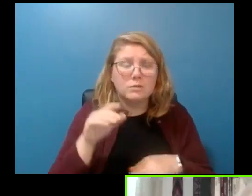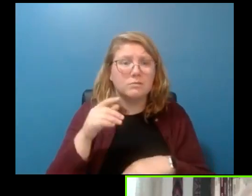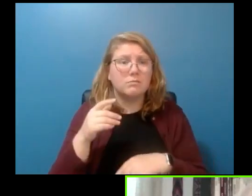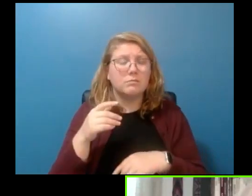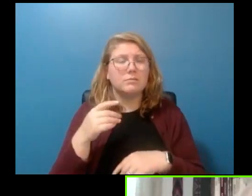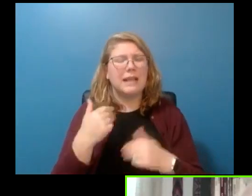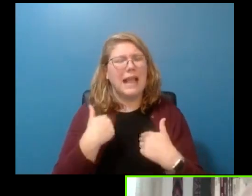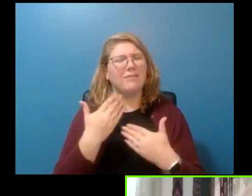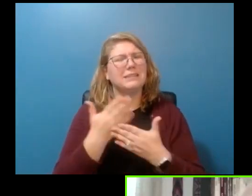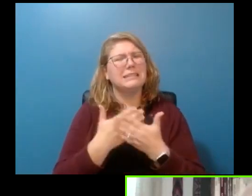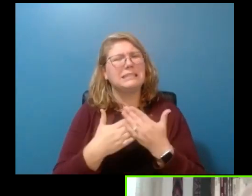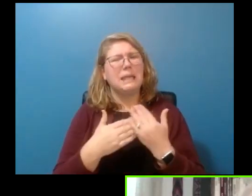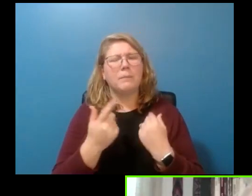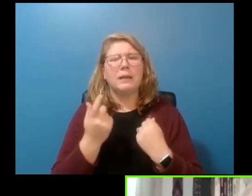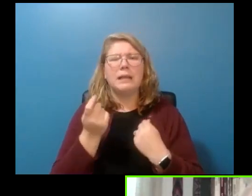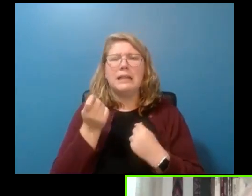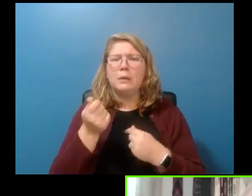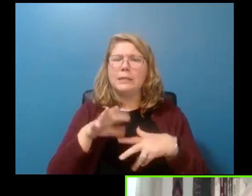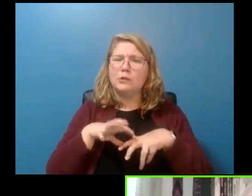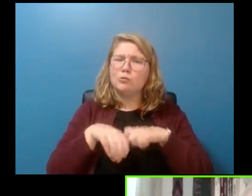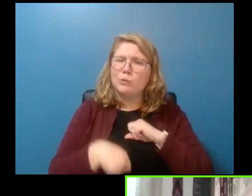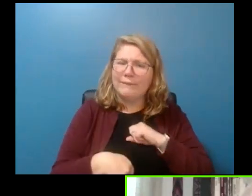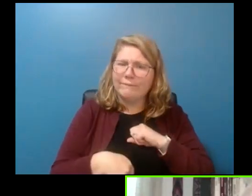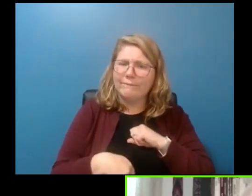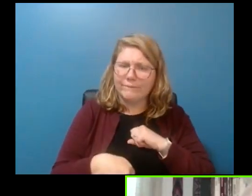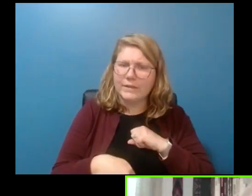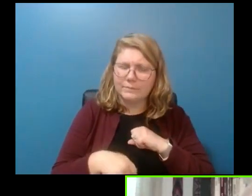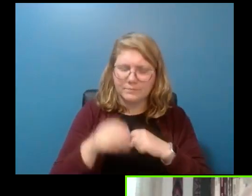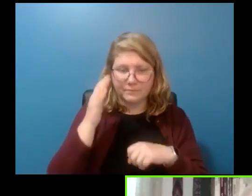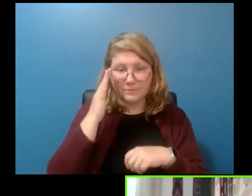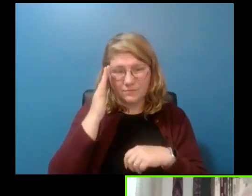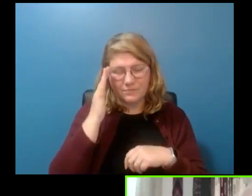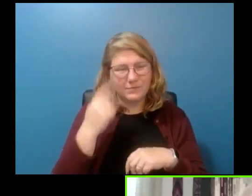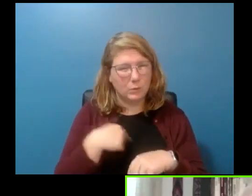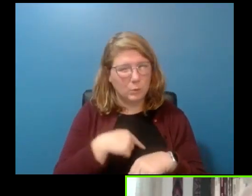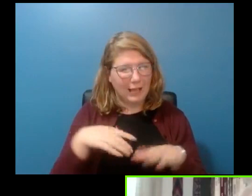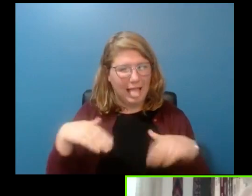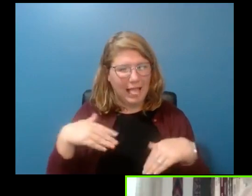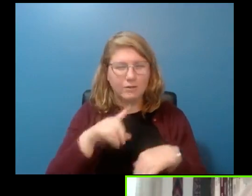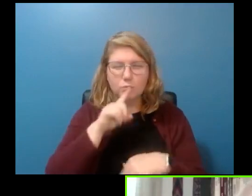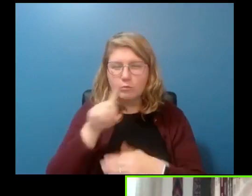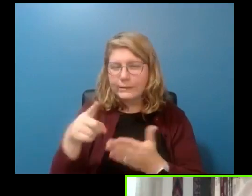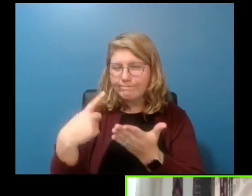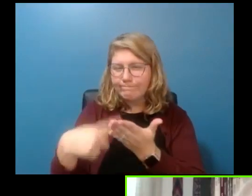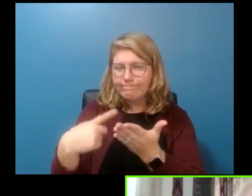of catching COVID, perhaps infecting family members and that created anxiety as well.